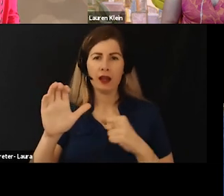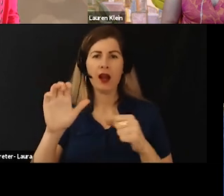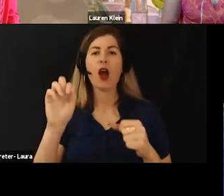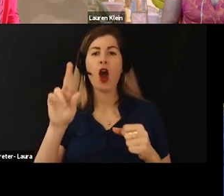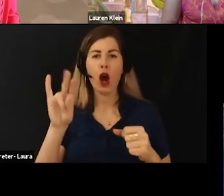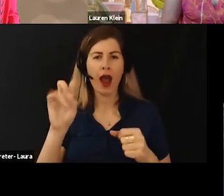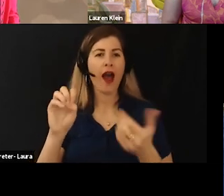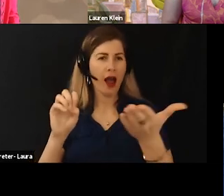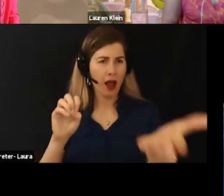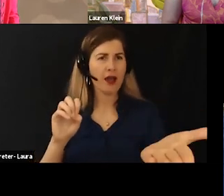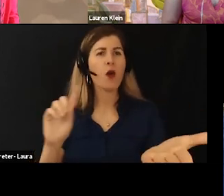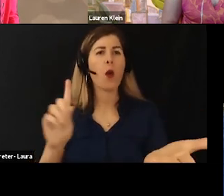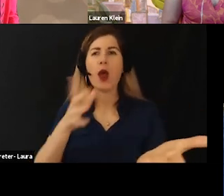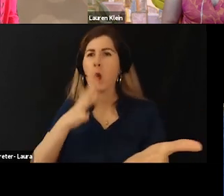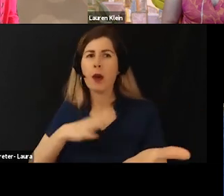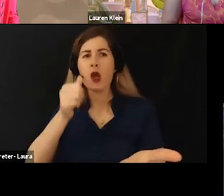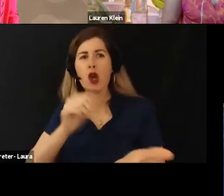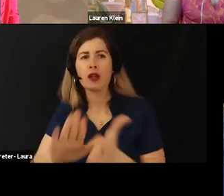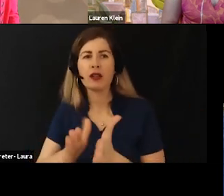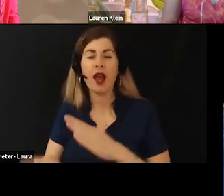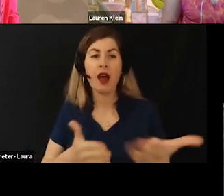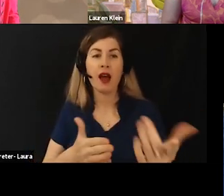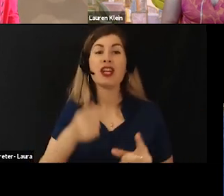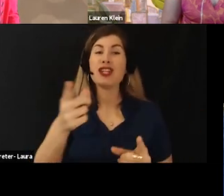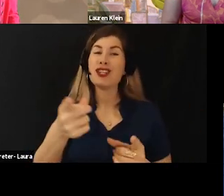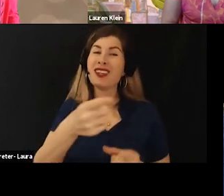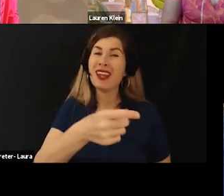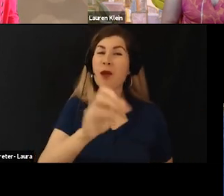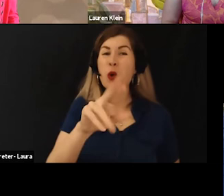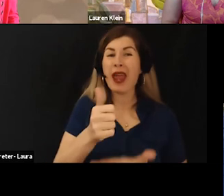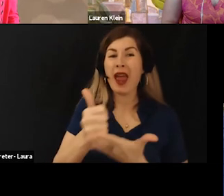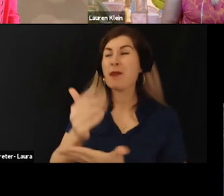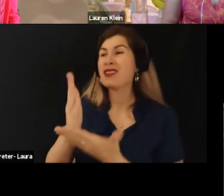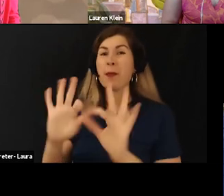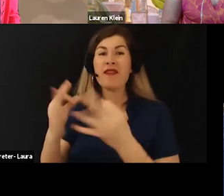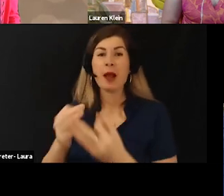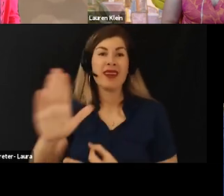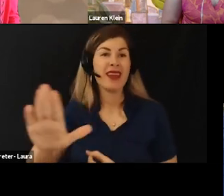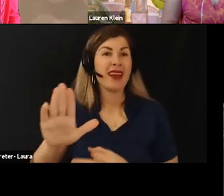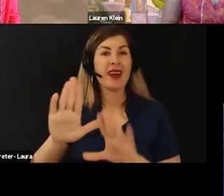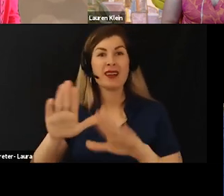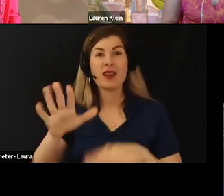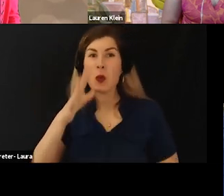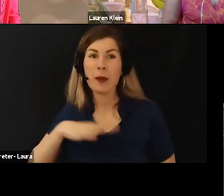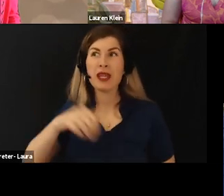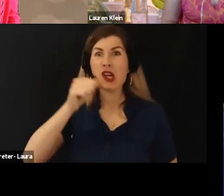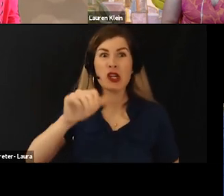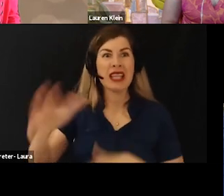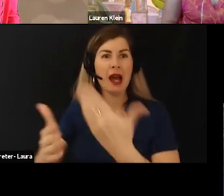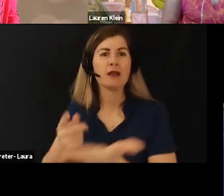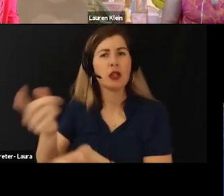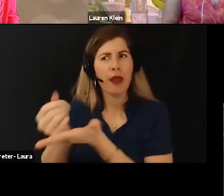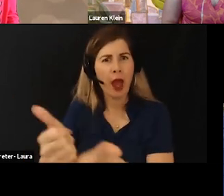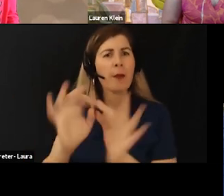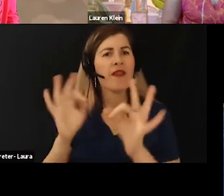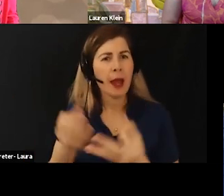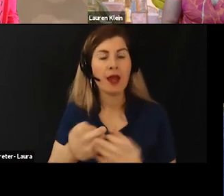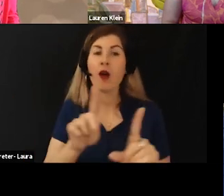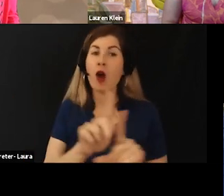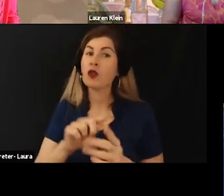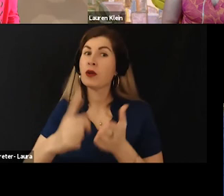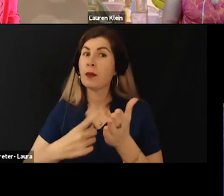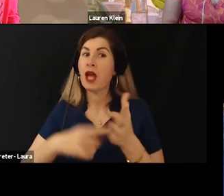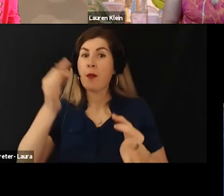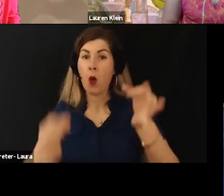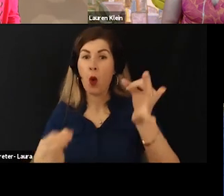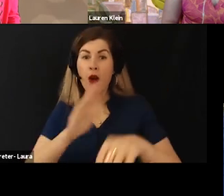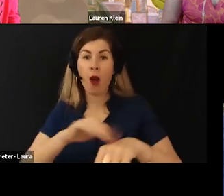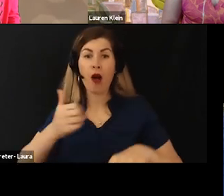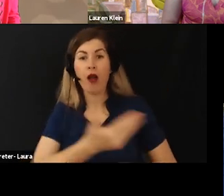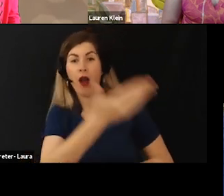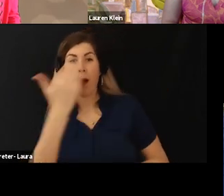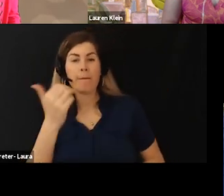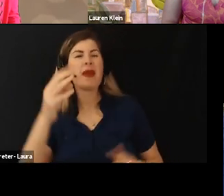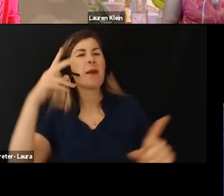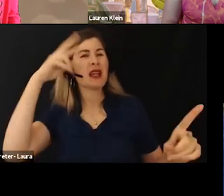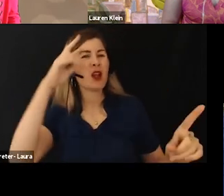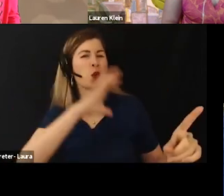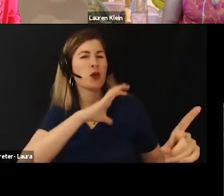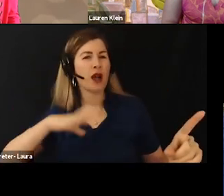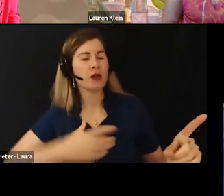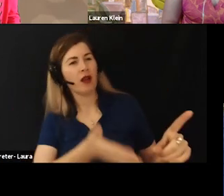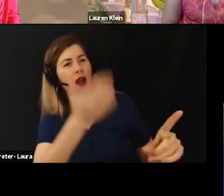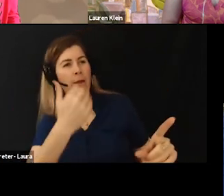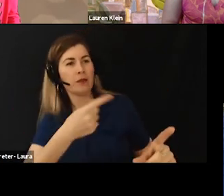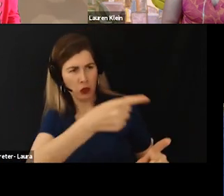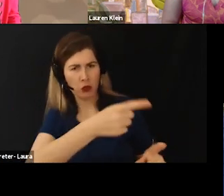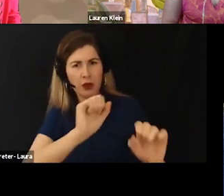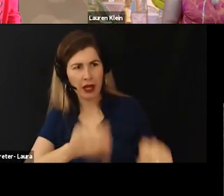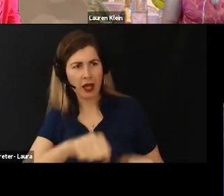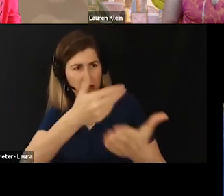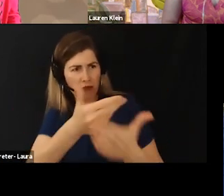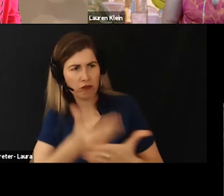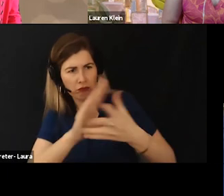So she's helped families locate loved ones. She's provided data to journalists and to NGOs, and she's even been called to testify in front of Mexico's Congress multiple times about this, about the issue.